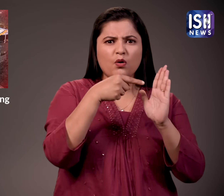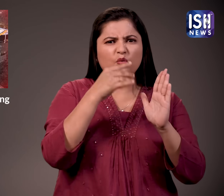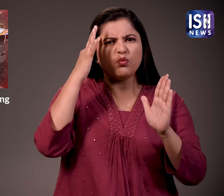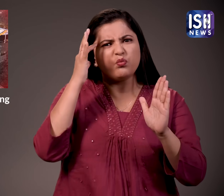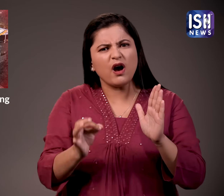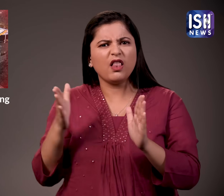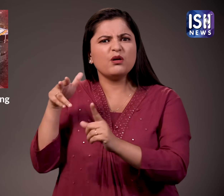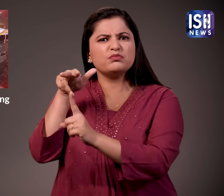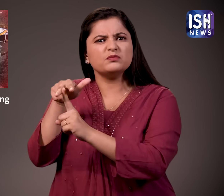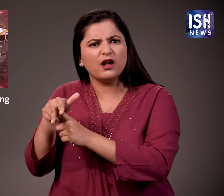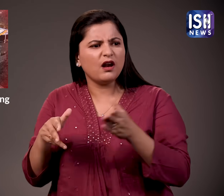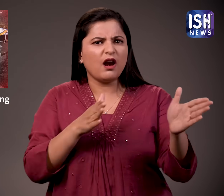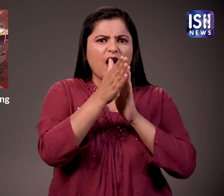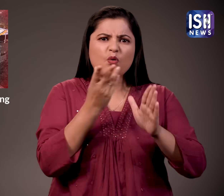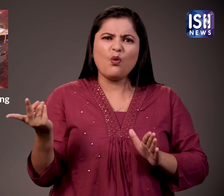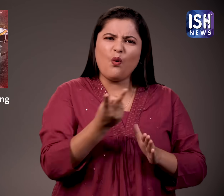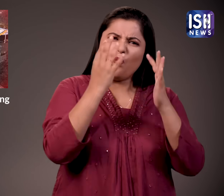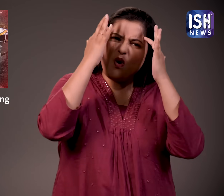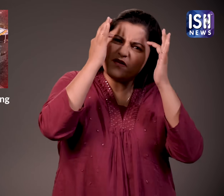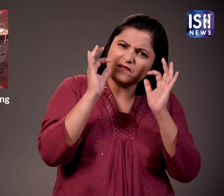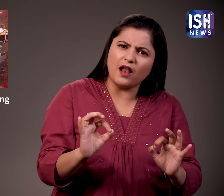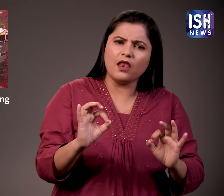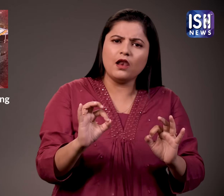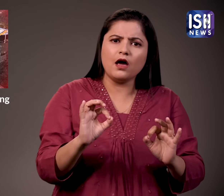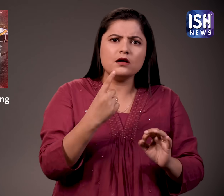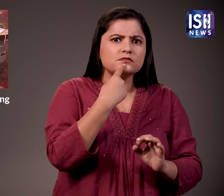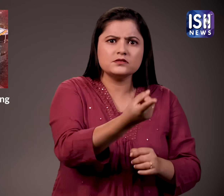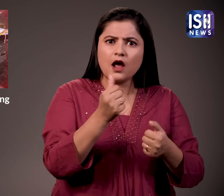BMC and railway police knew about this but never said it was illegal.